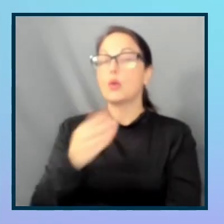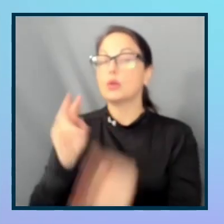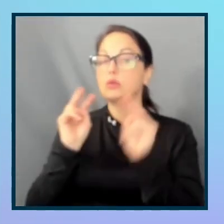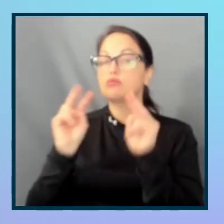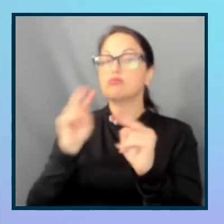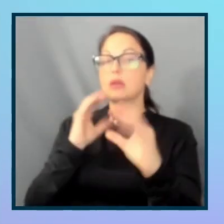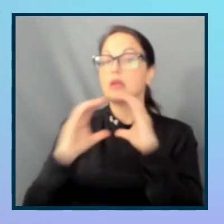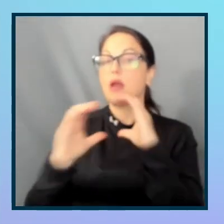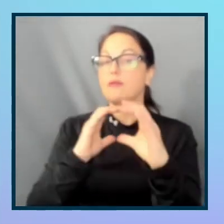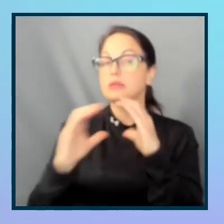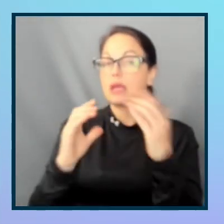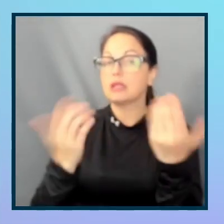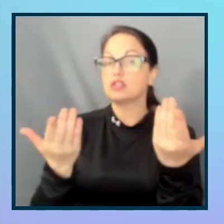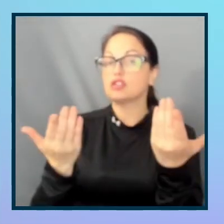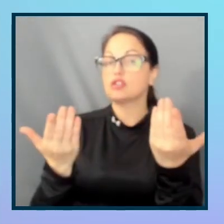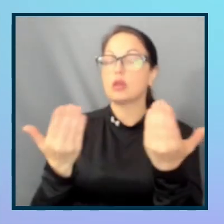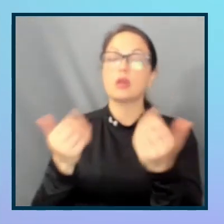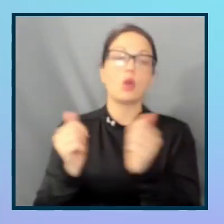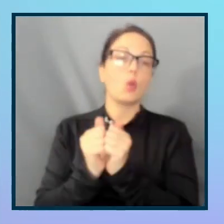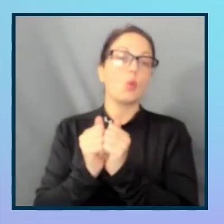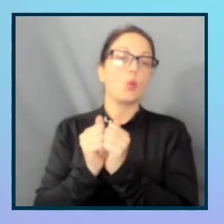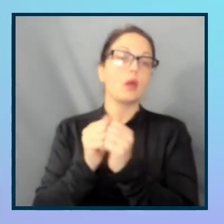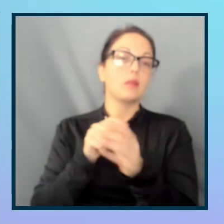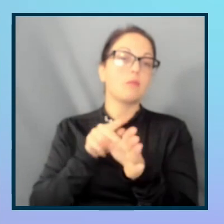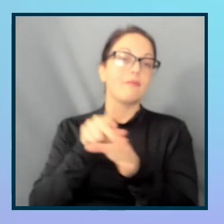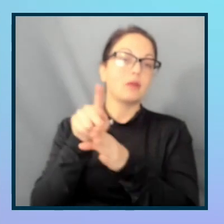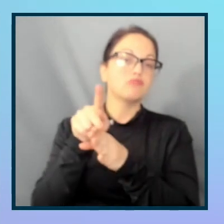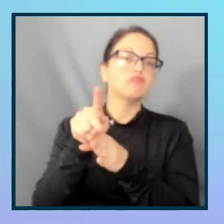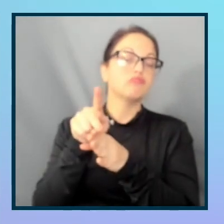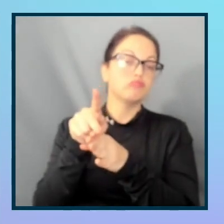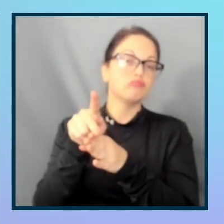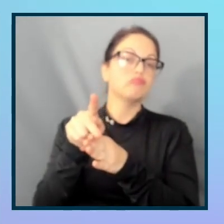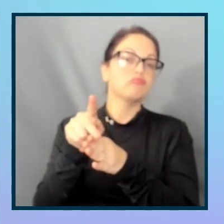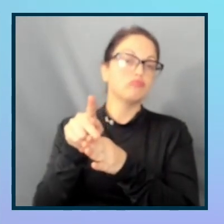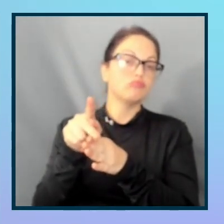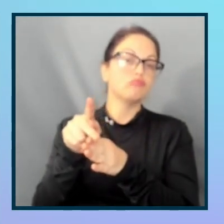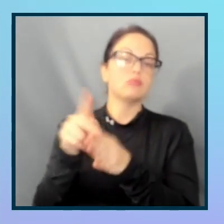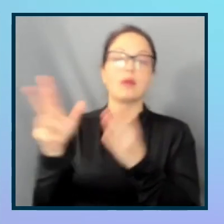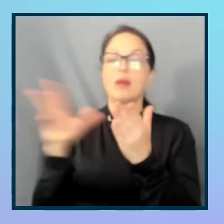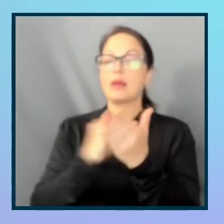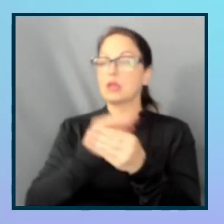traditionally with the UX professionals, people are very interested in learning more about accessibility.